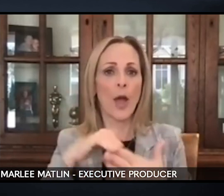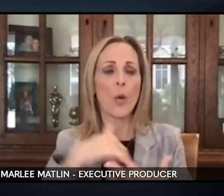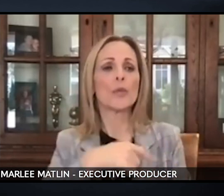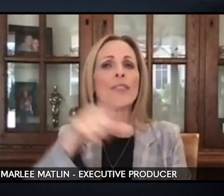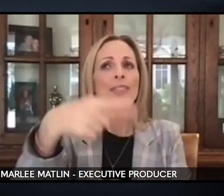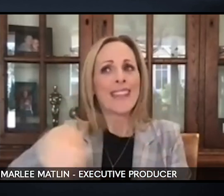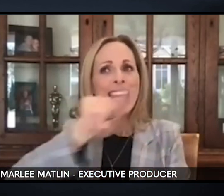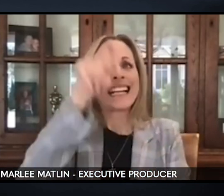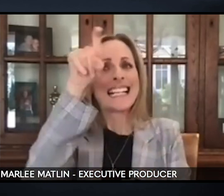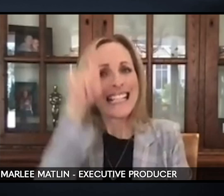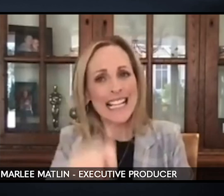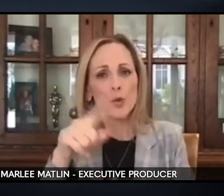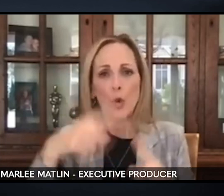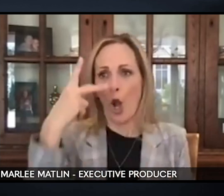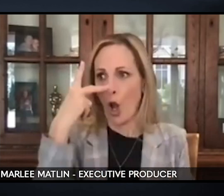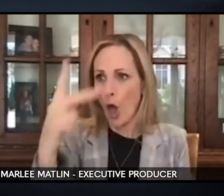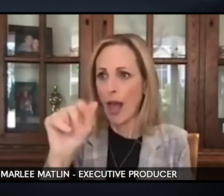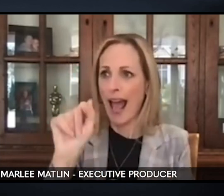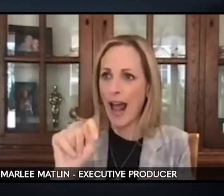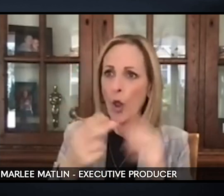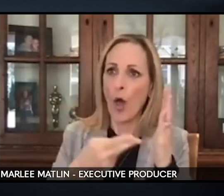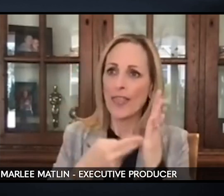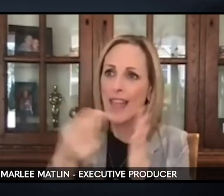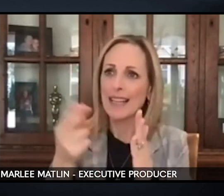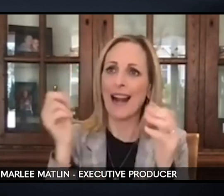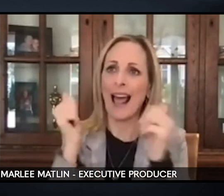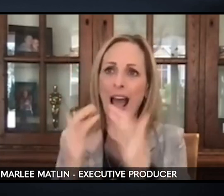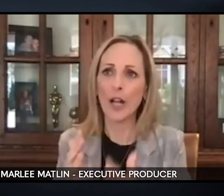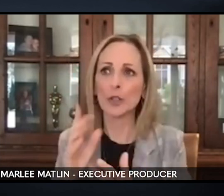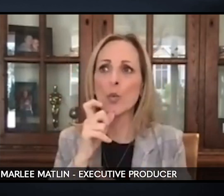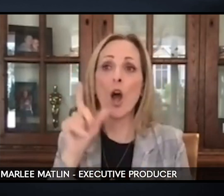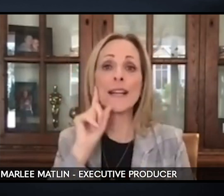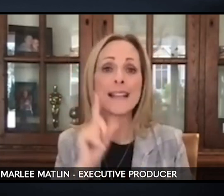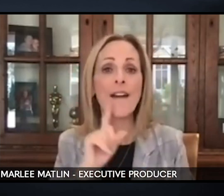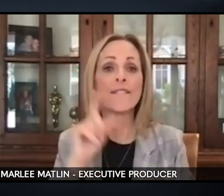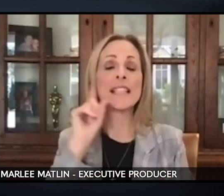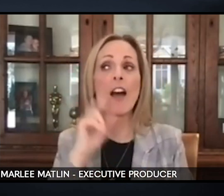studios. That they need to understand the importance of authenticity when it